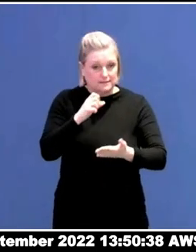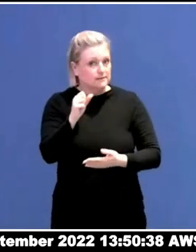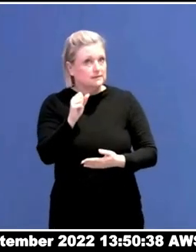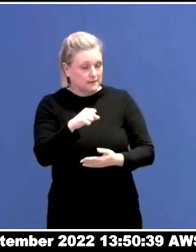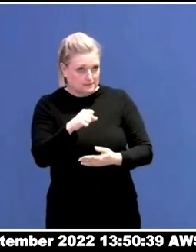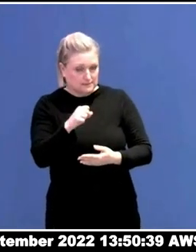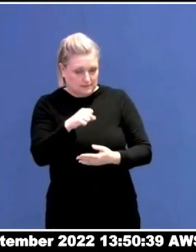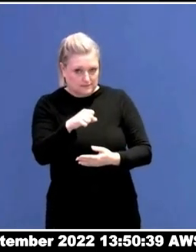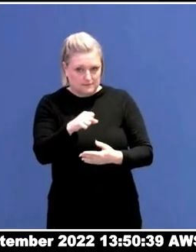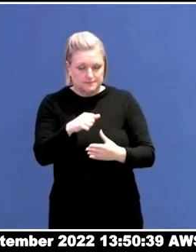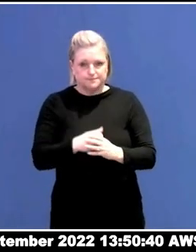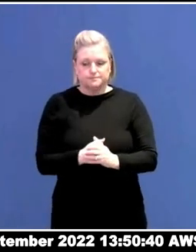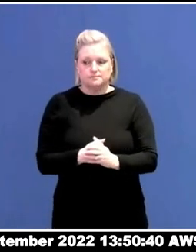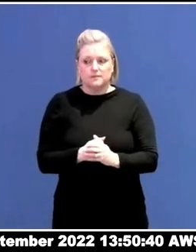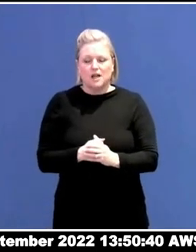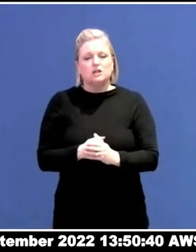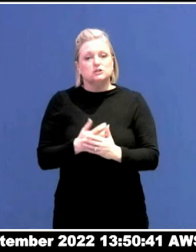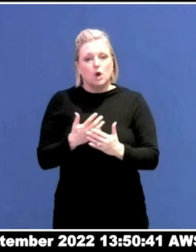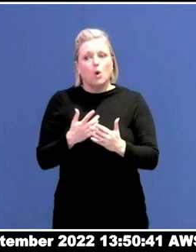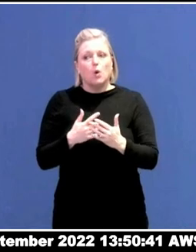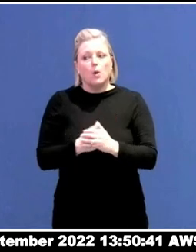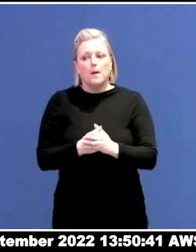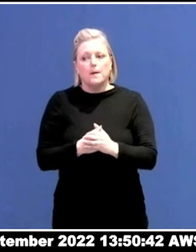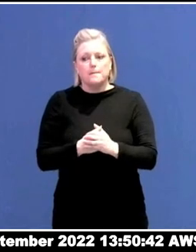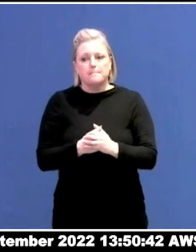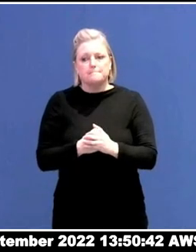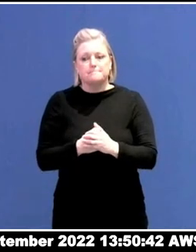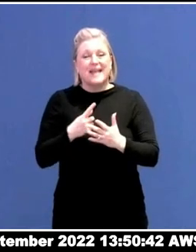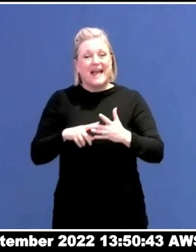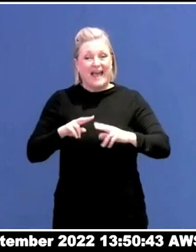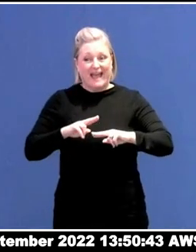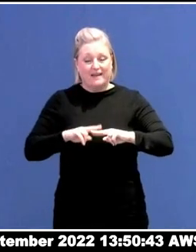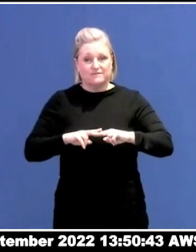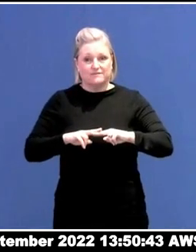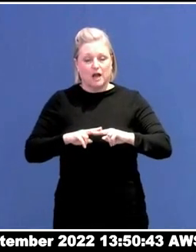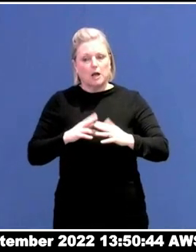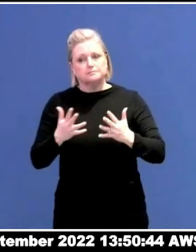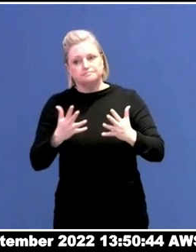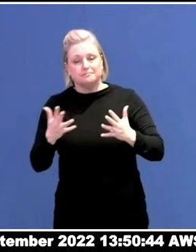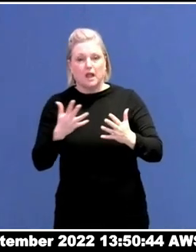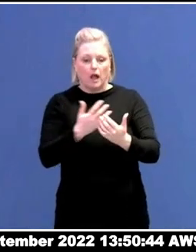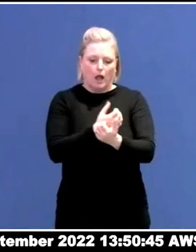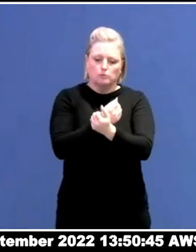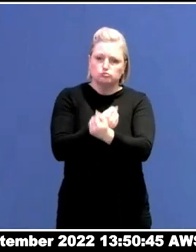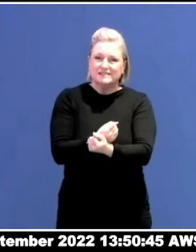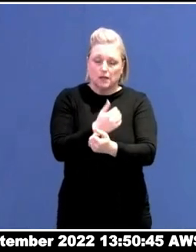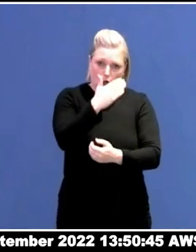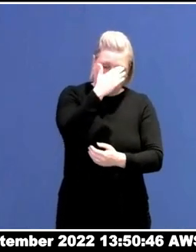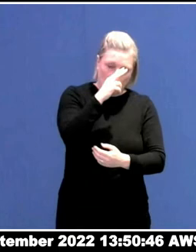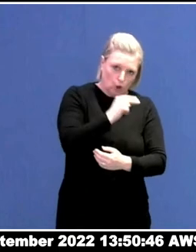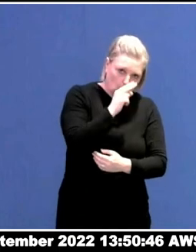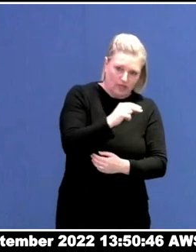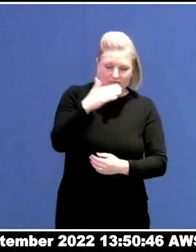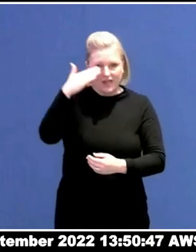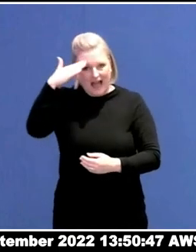In those circumstances, what happens if those running one of these places has an